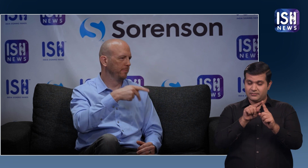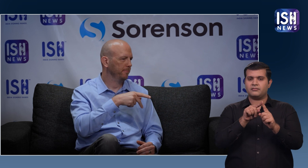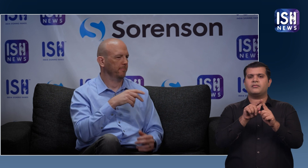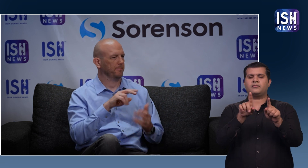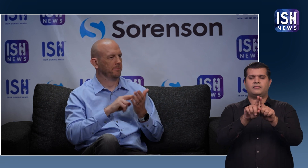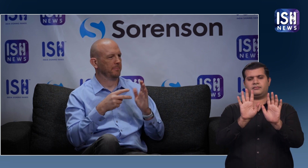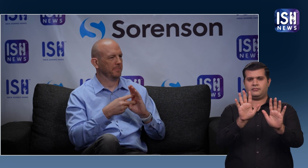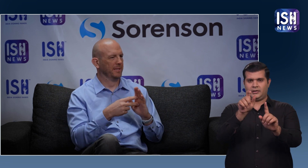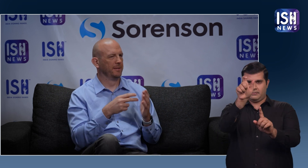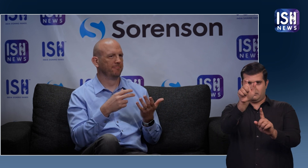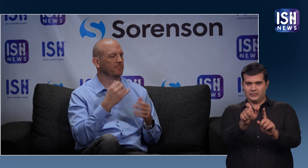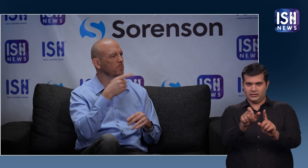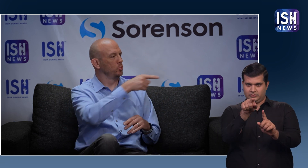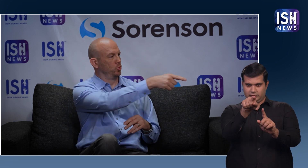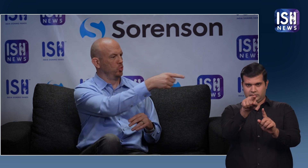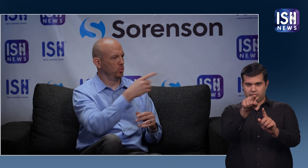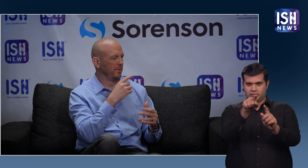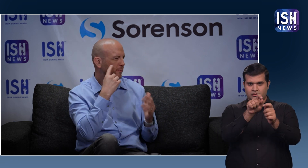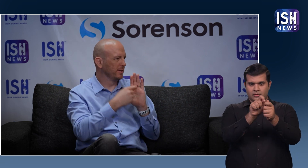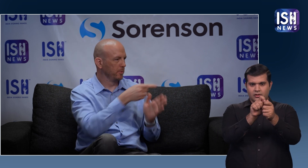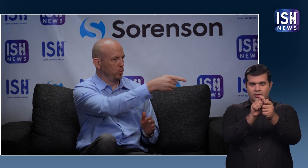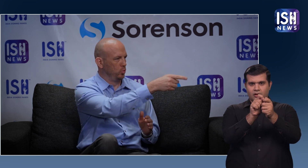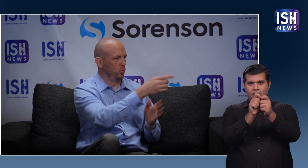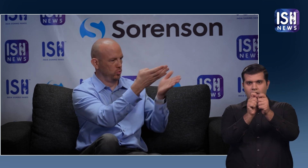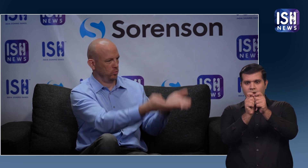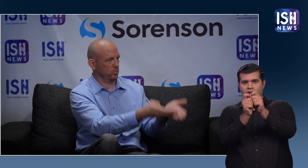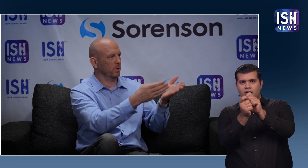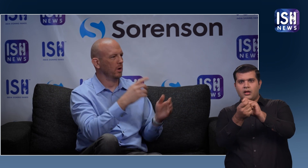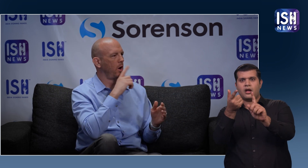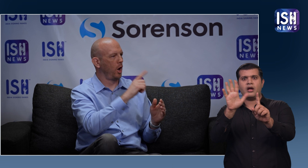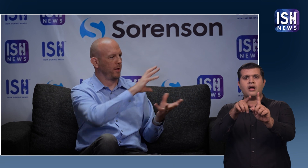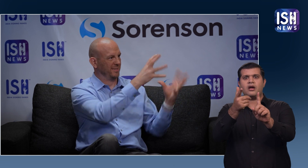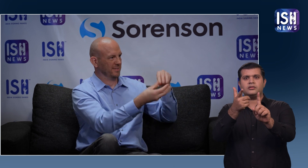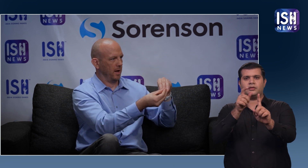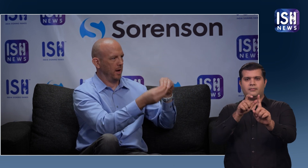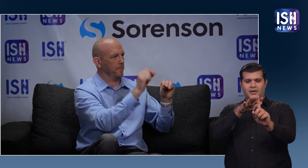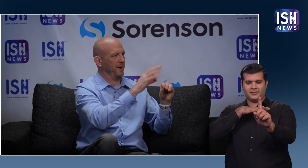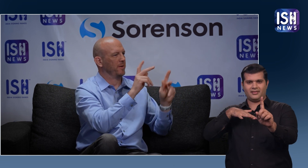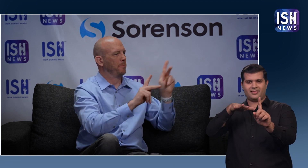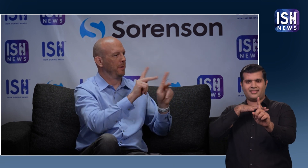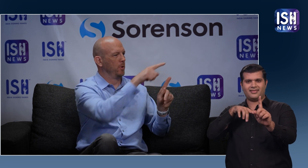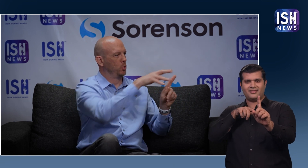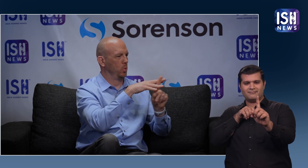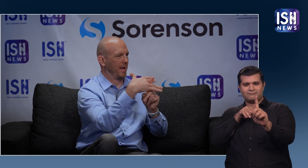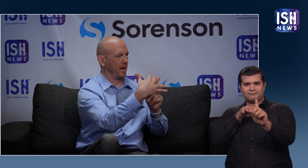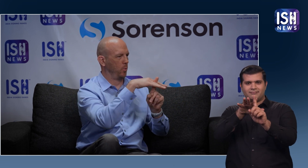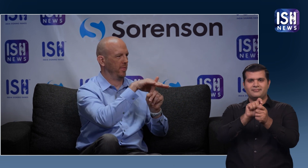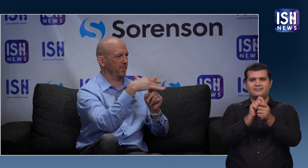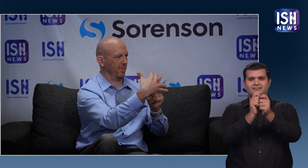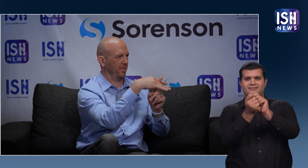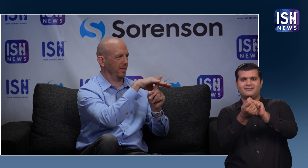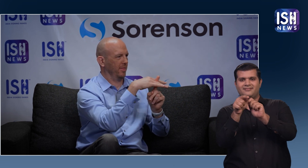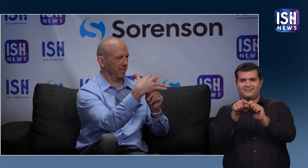This means, for example, you are the sum of the people hang around with.